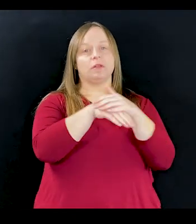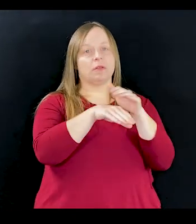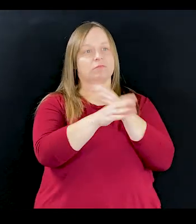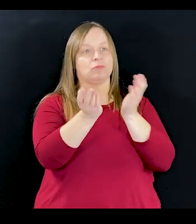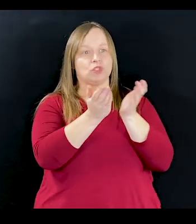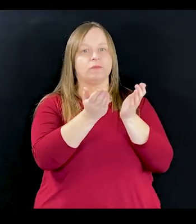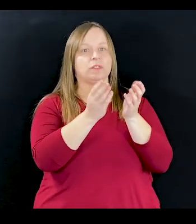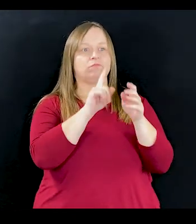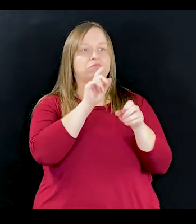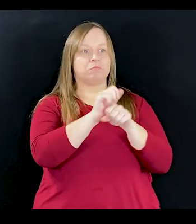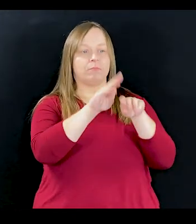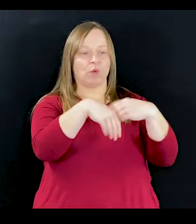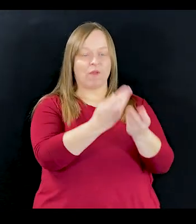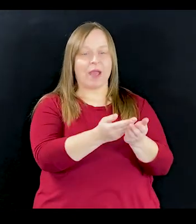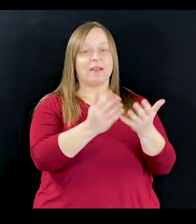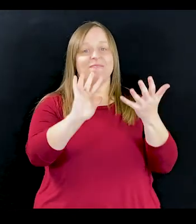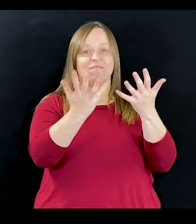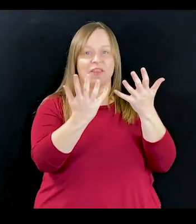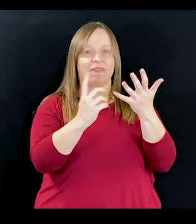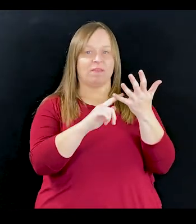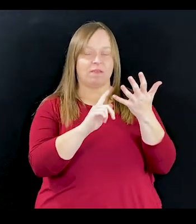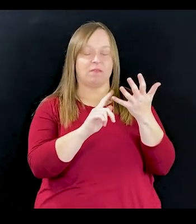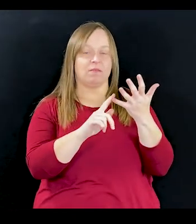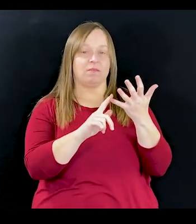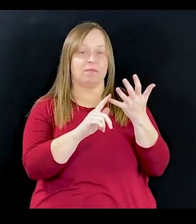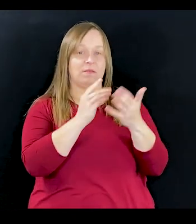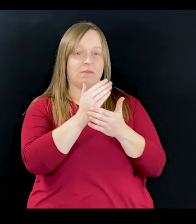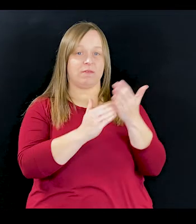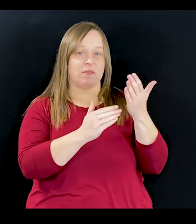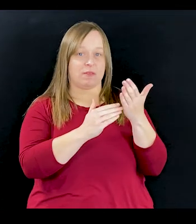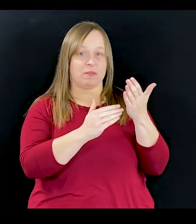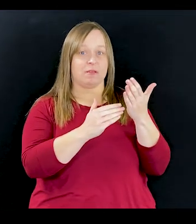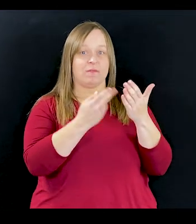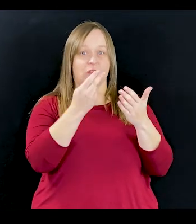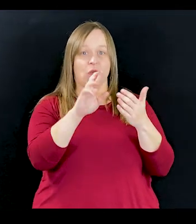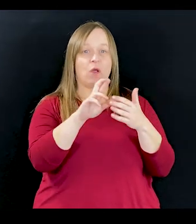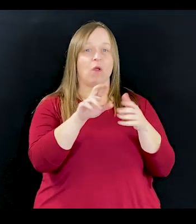that services are being provided. The fifth phase of the the VR process is